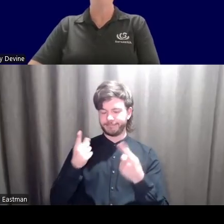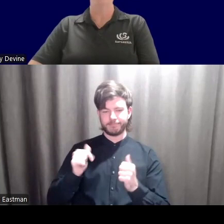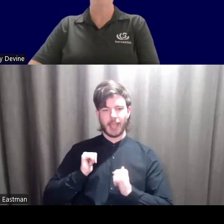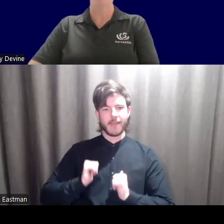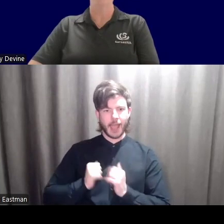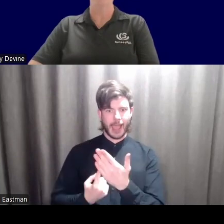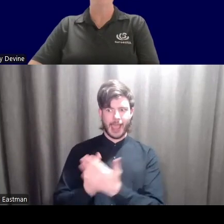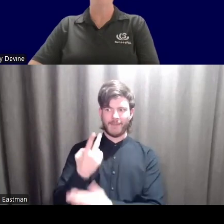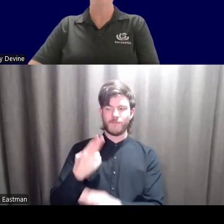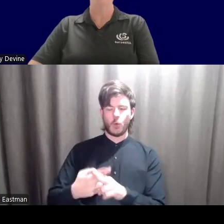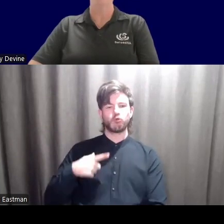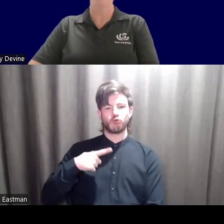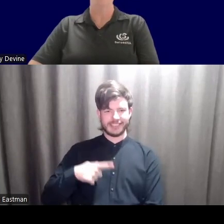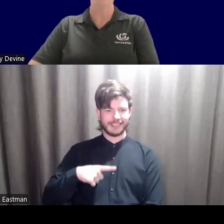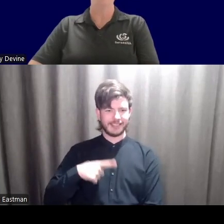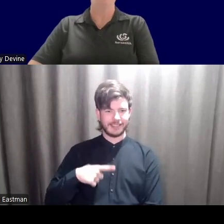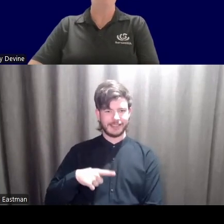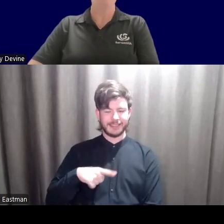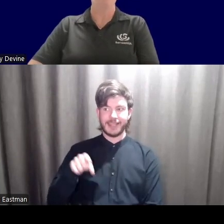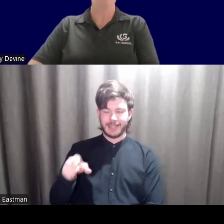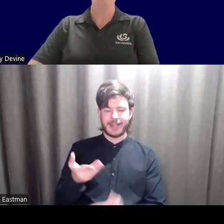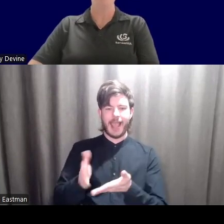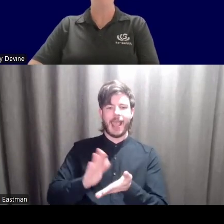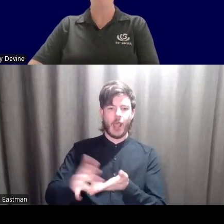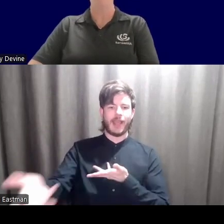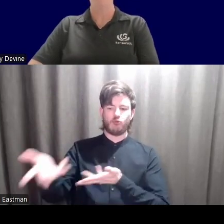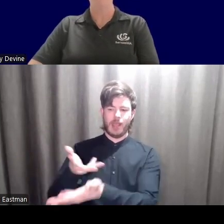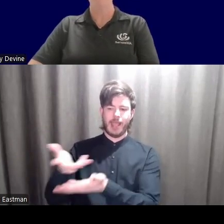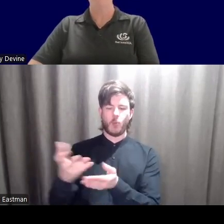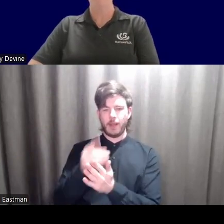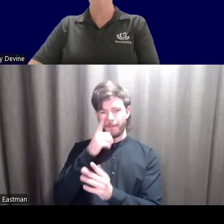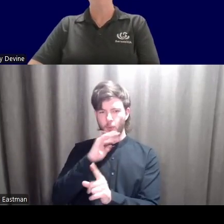of an interaction between the individual and other people in their environment.